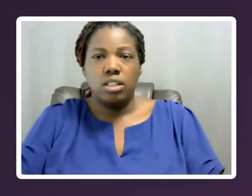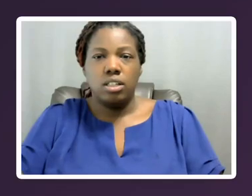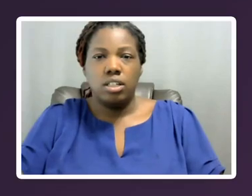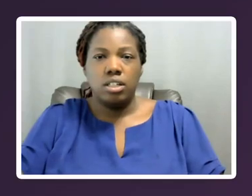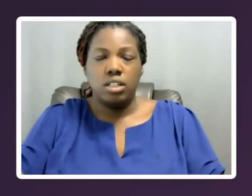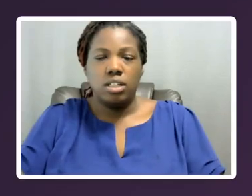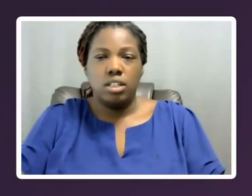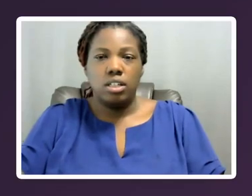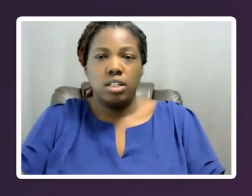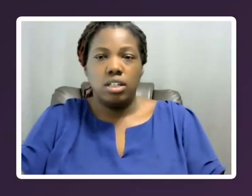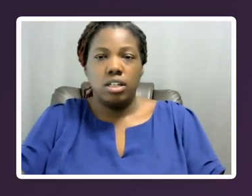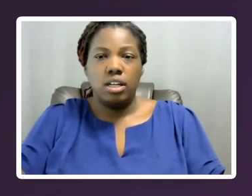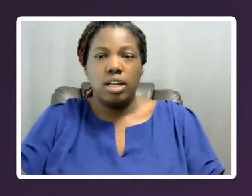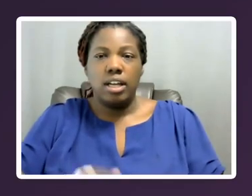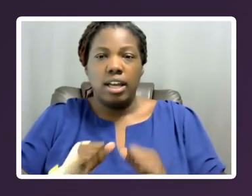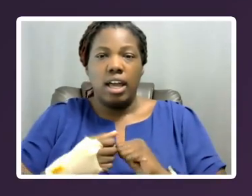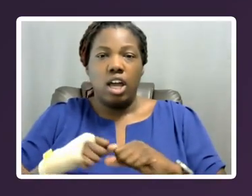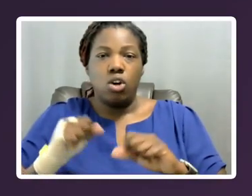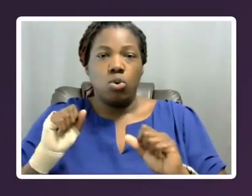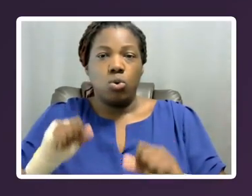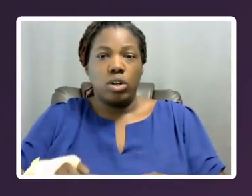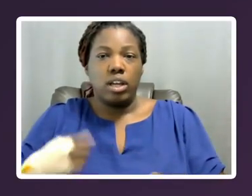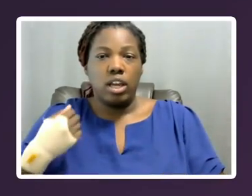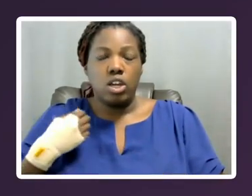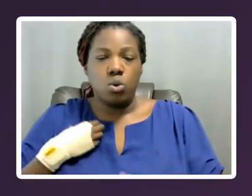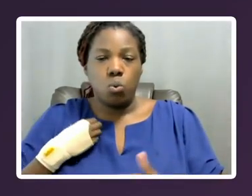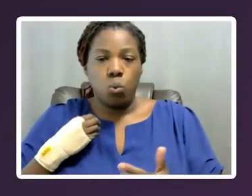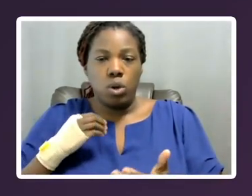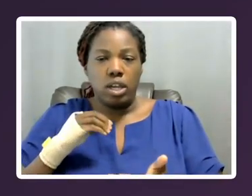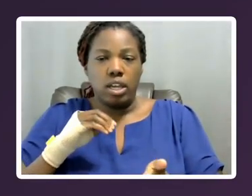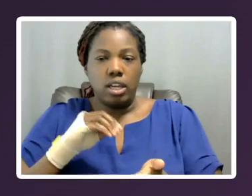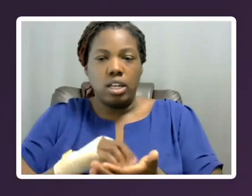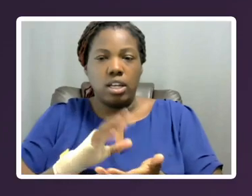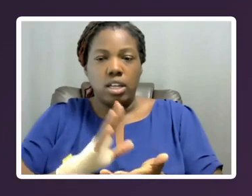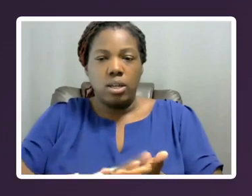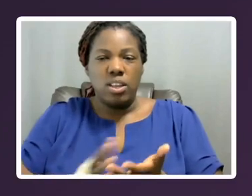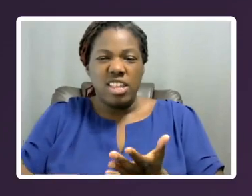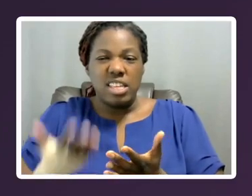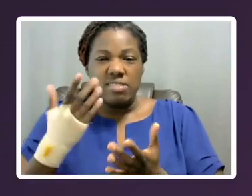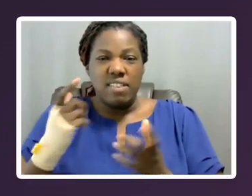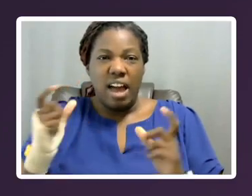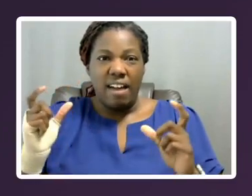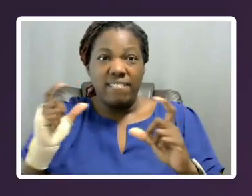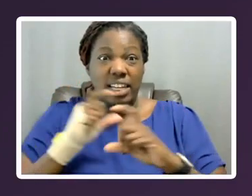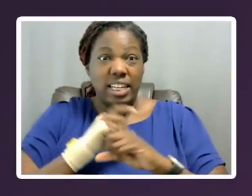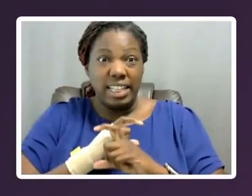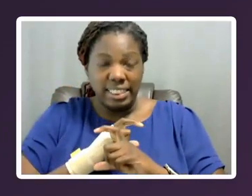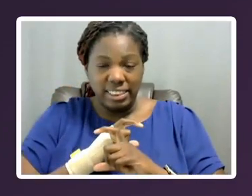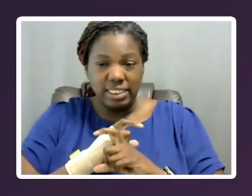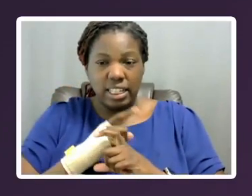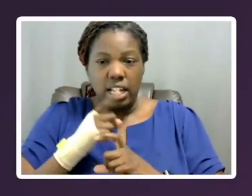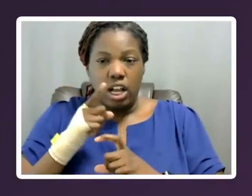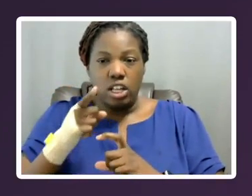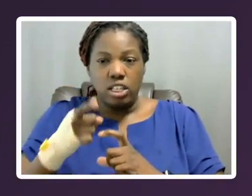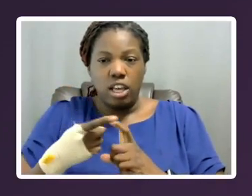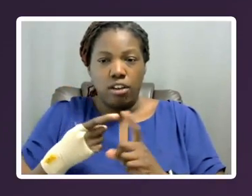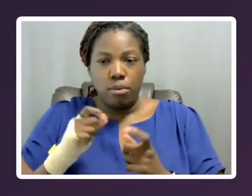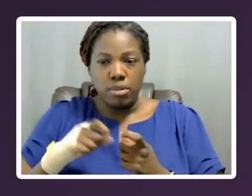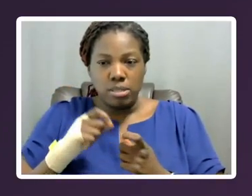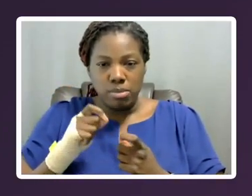might we cite these five lenses and did they originate from a specific framework.